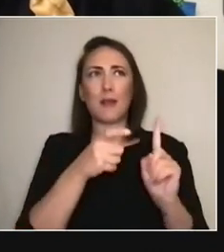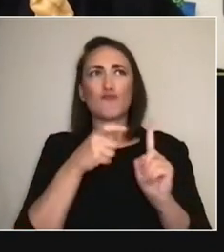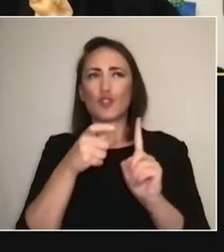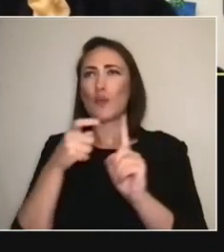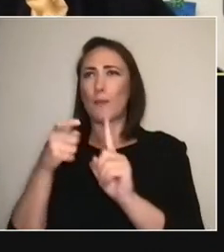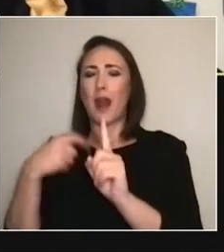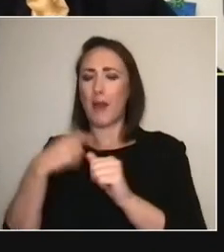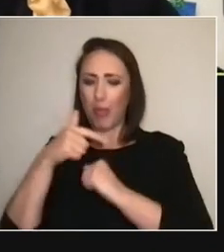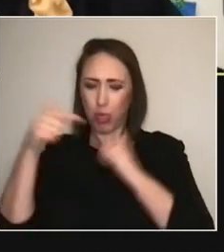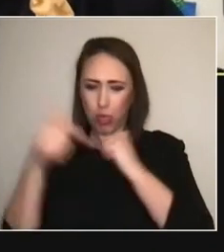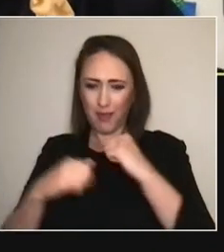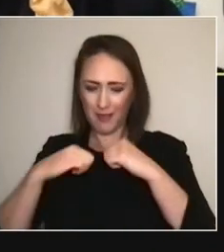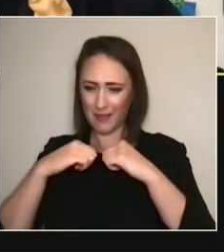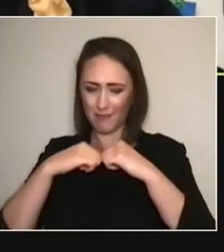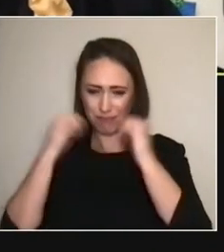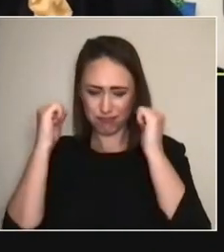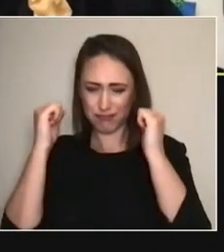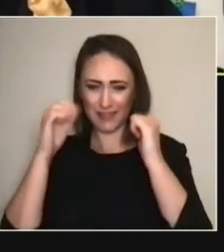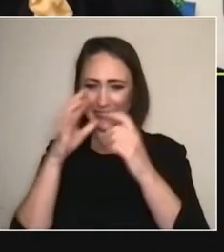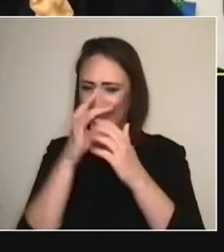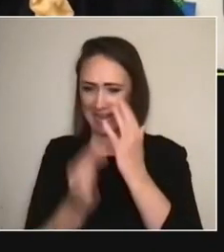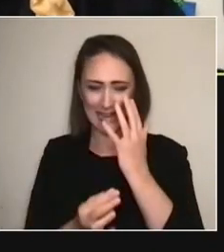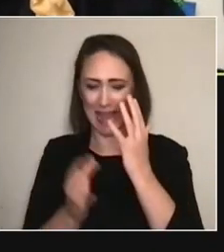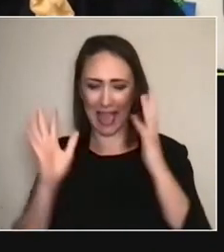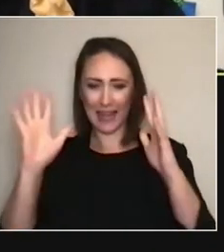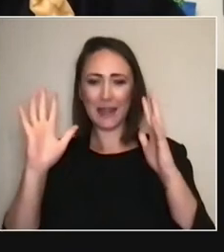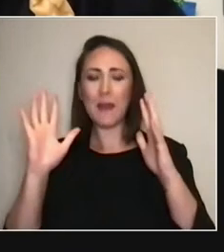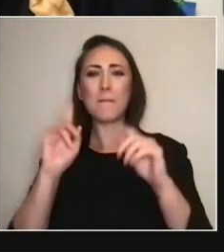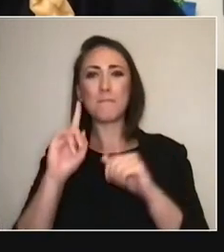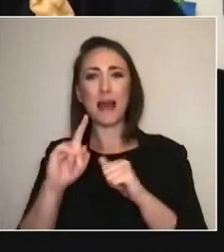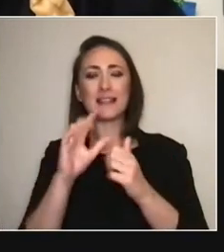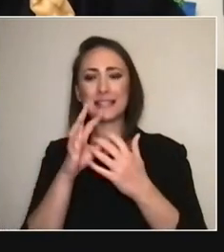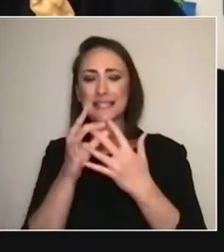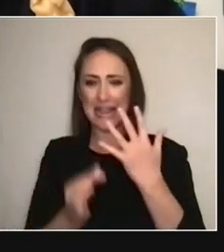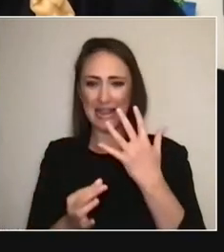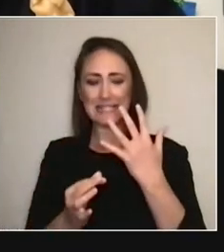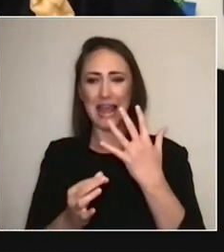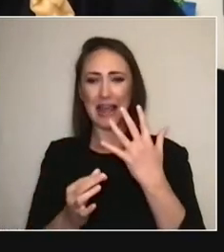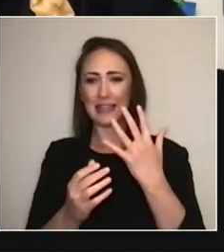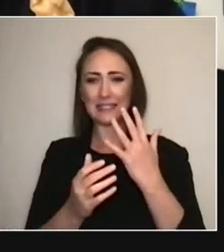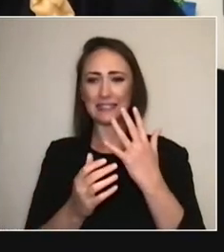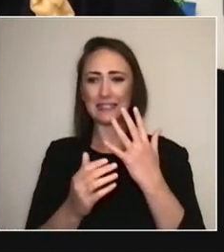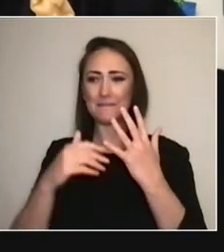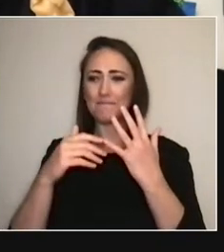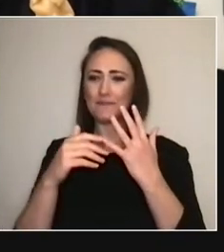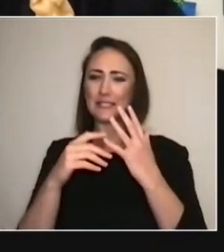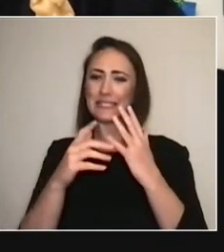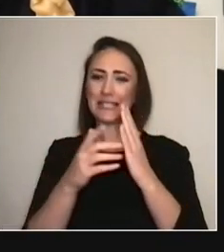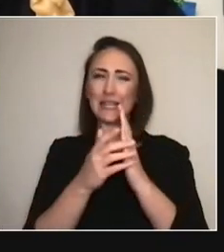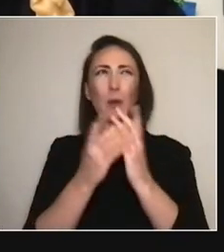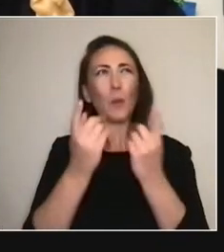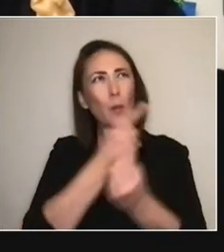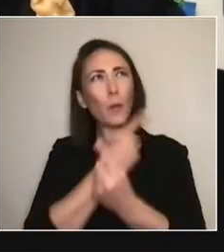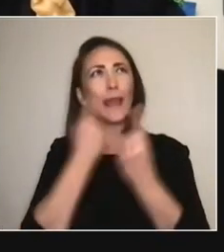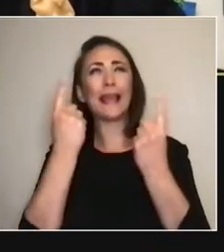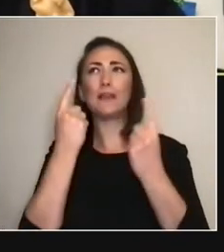There's a whole bunch of details around skills that we might need to develop differently as presenters and producers.